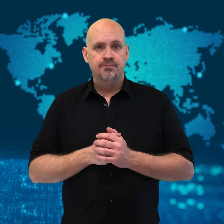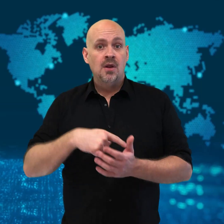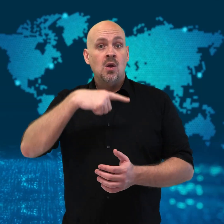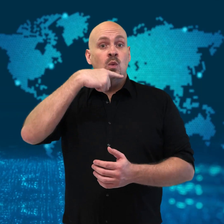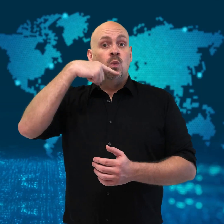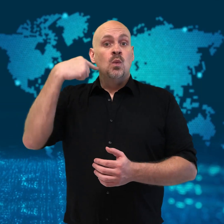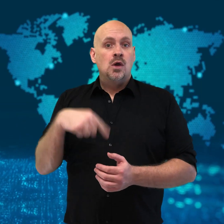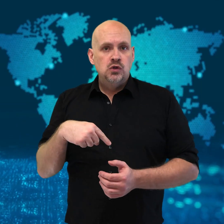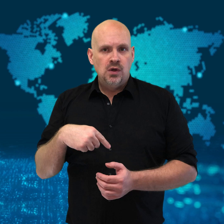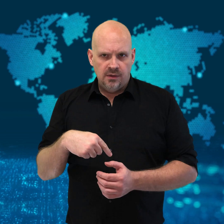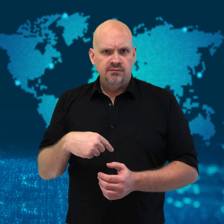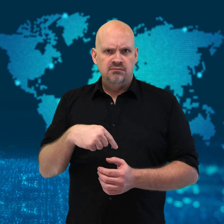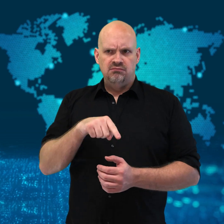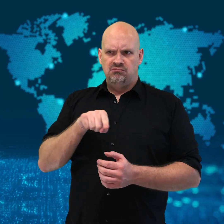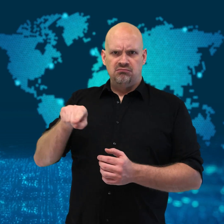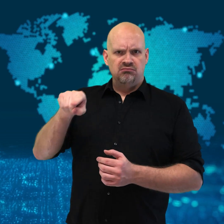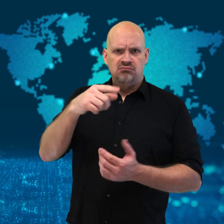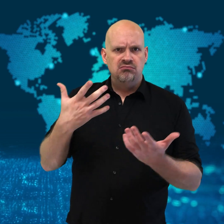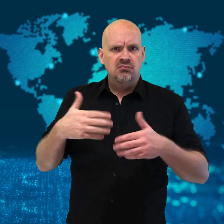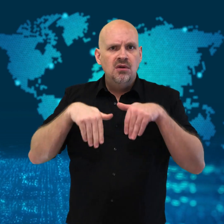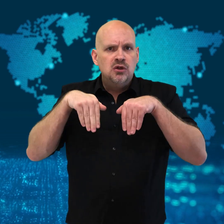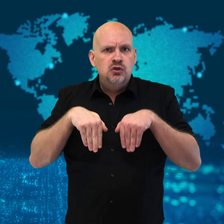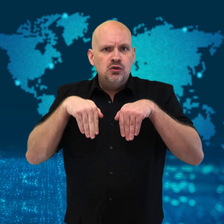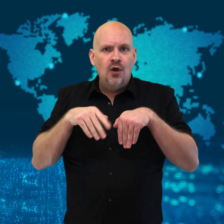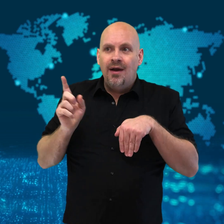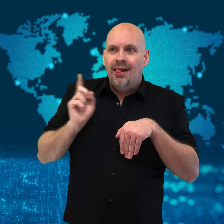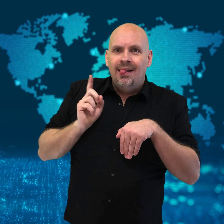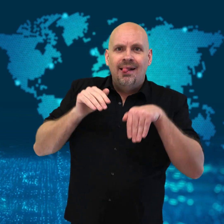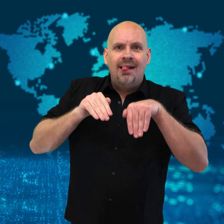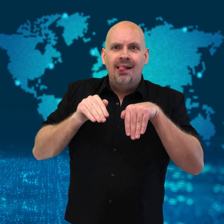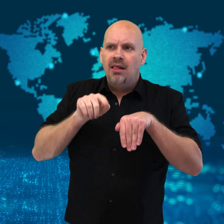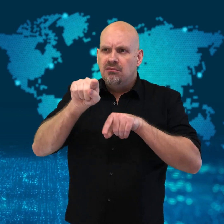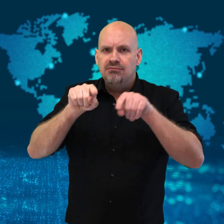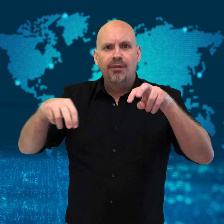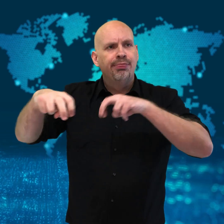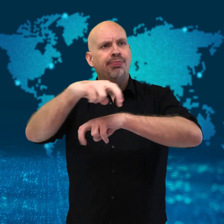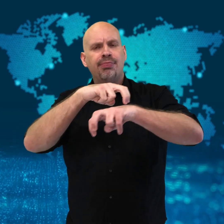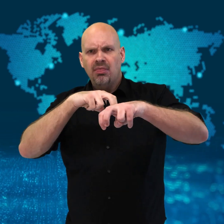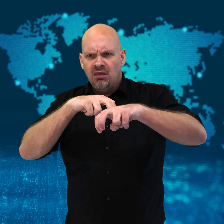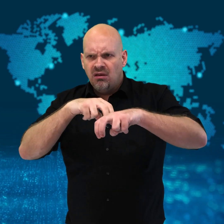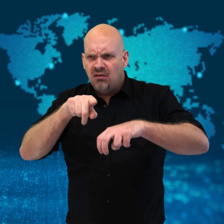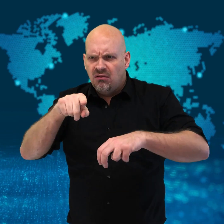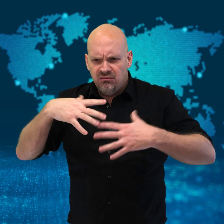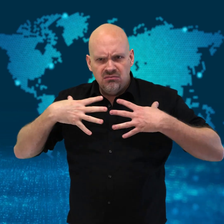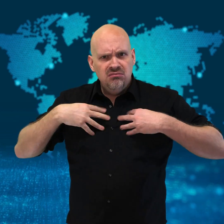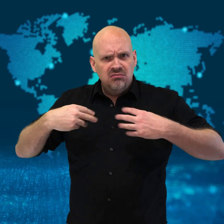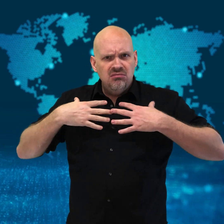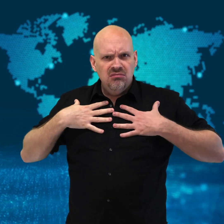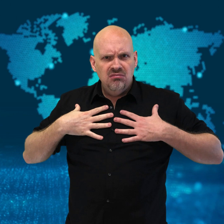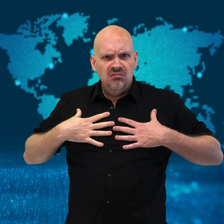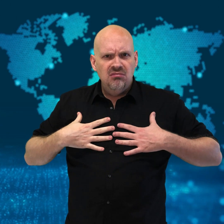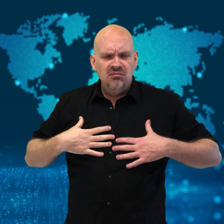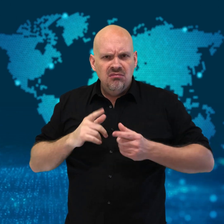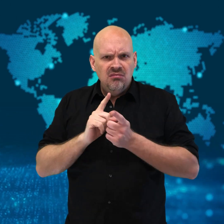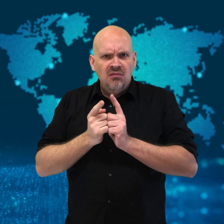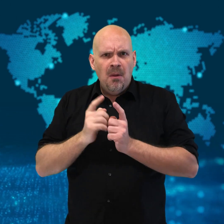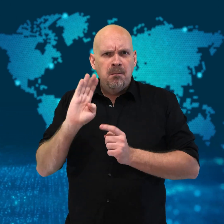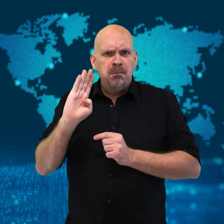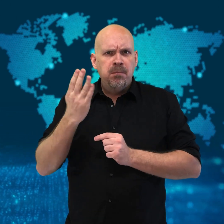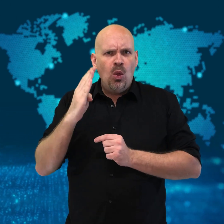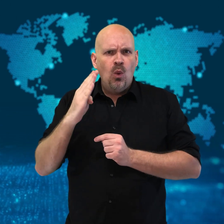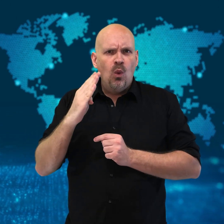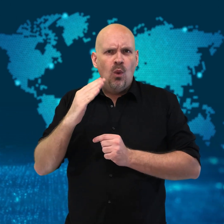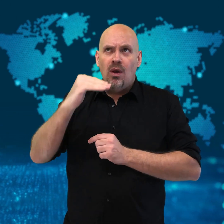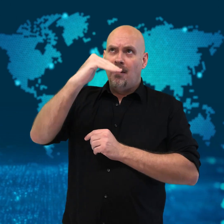[Gavin]: Pink and blue colored stray dogs have been found walking